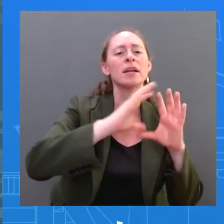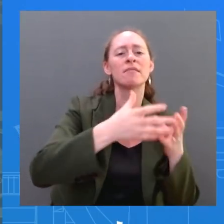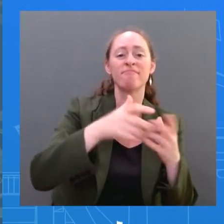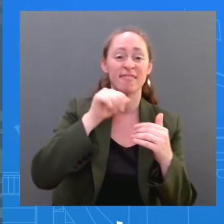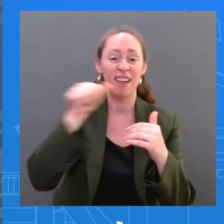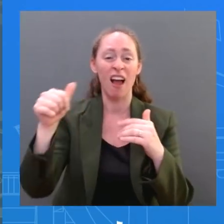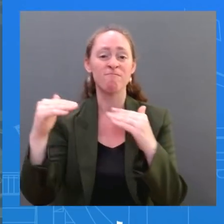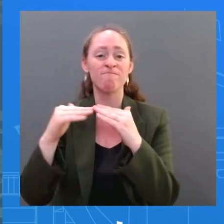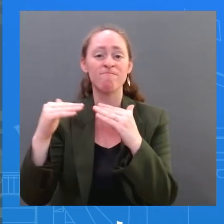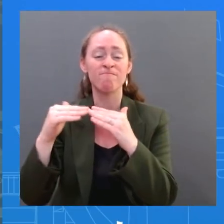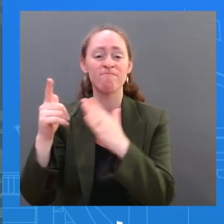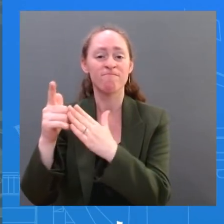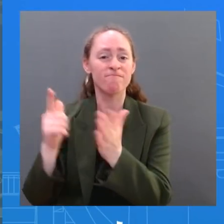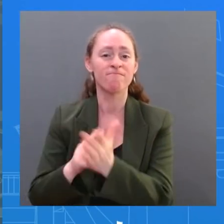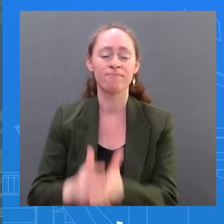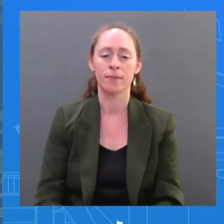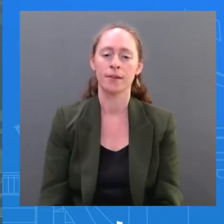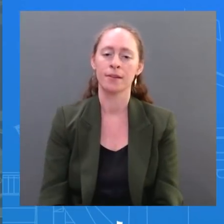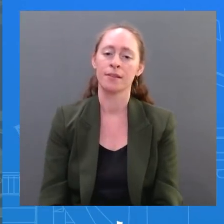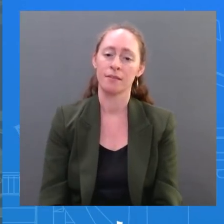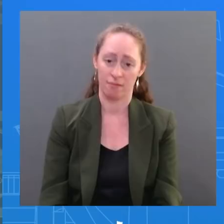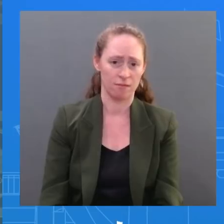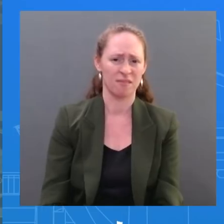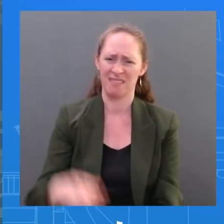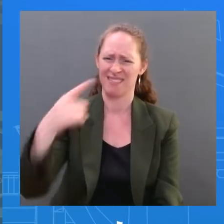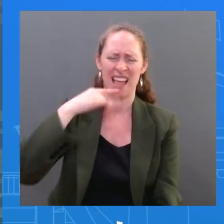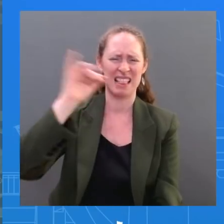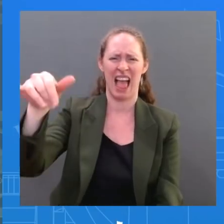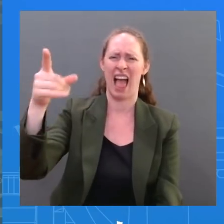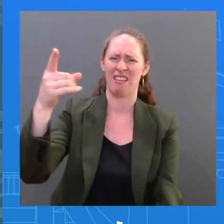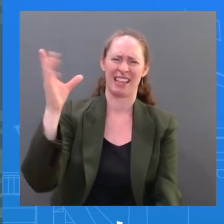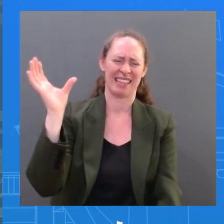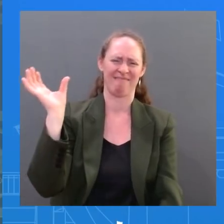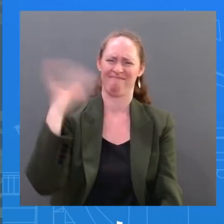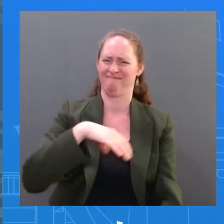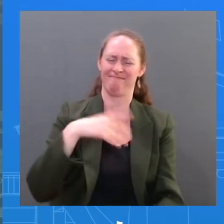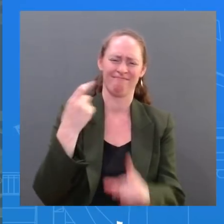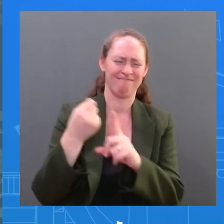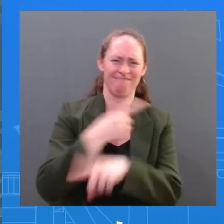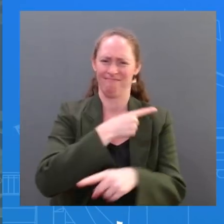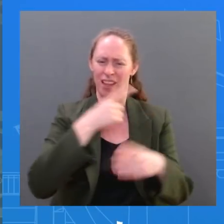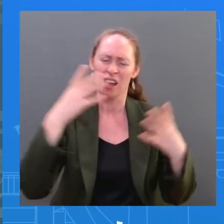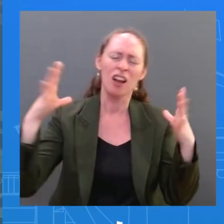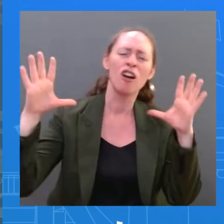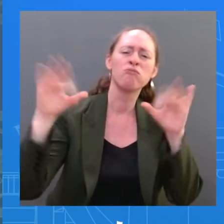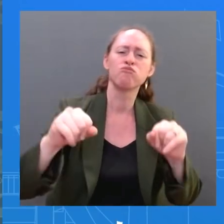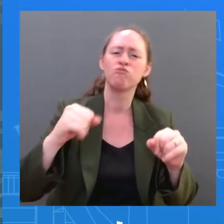that this decision was not a constitutional decision. It was beyond extreme.